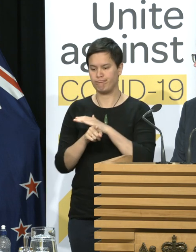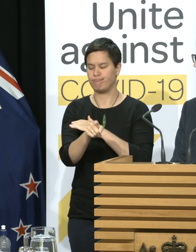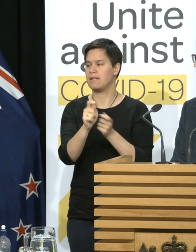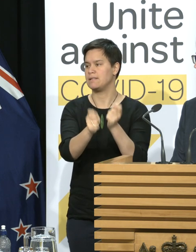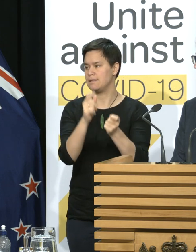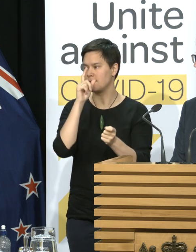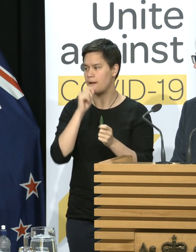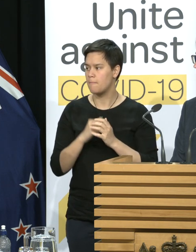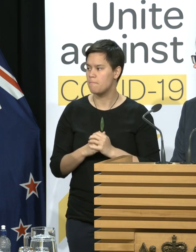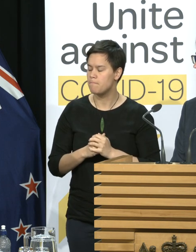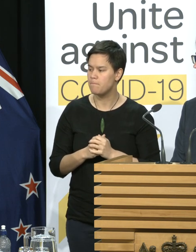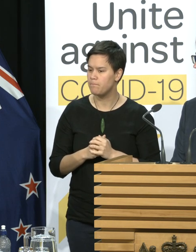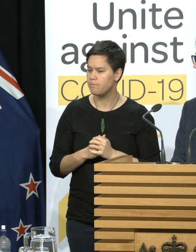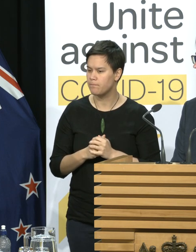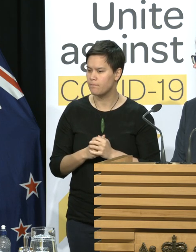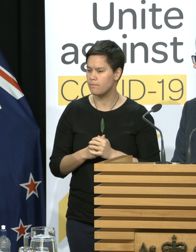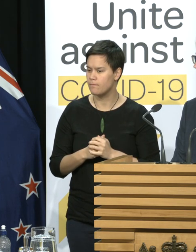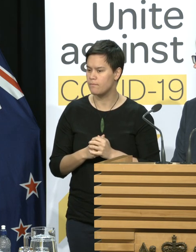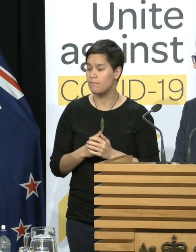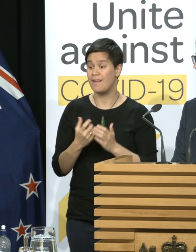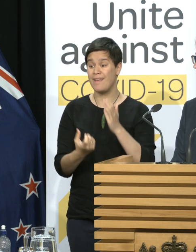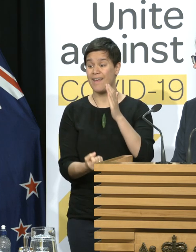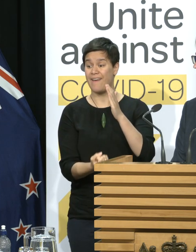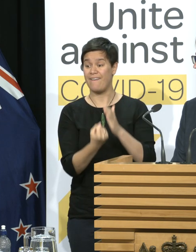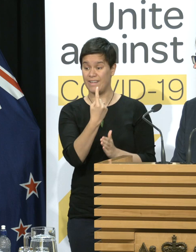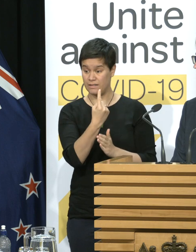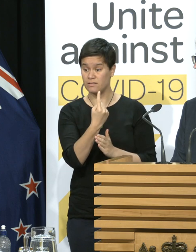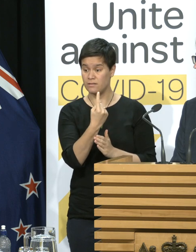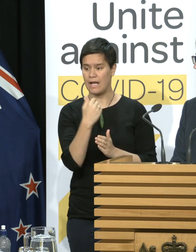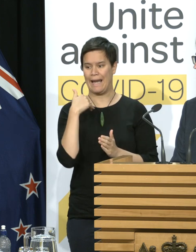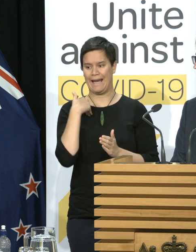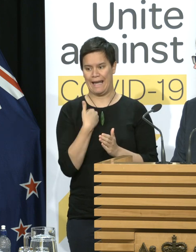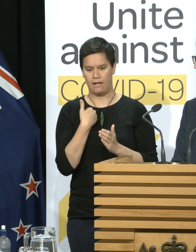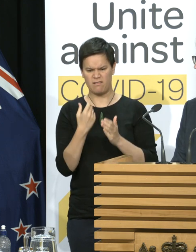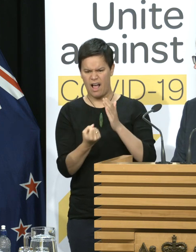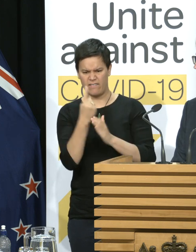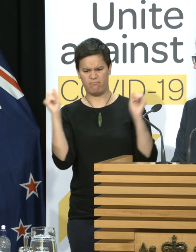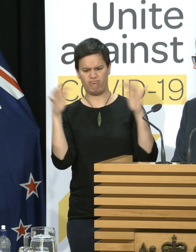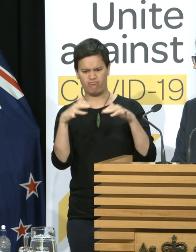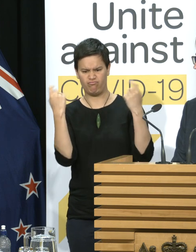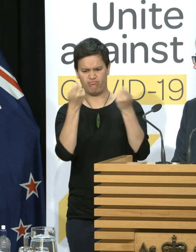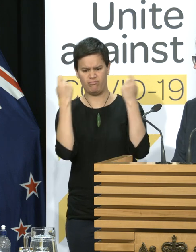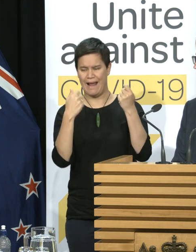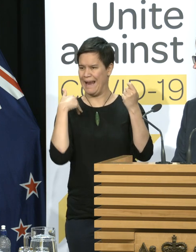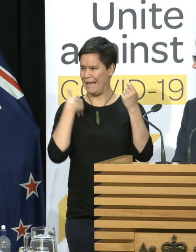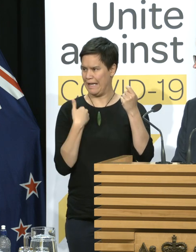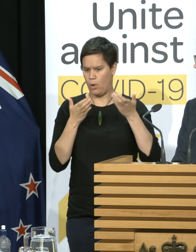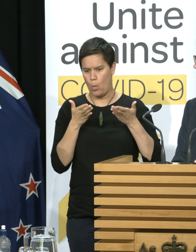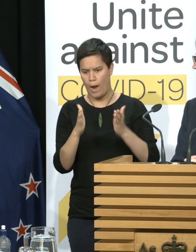tracing attendees. Is that under a Section 11 order, that they'll be required to do that? Or is it not a requirement, it's just a strong encouragement?